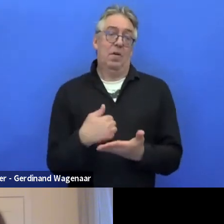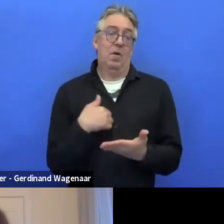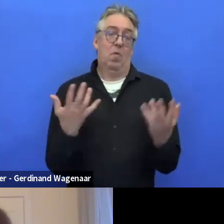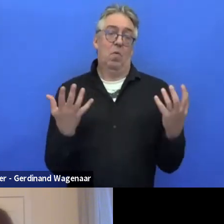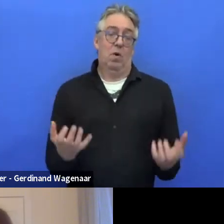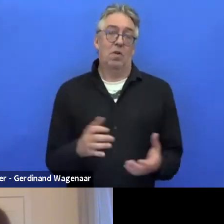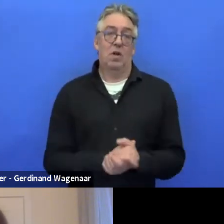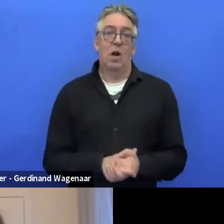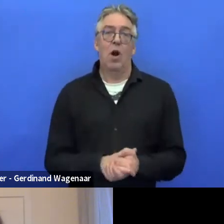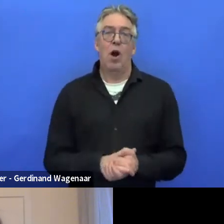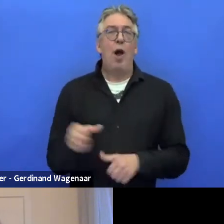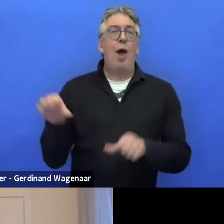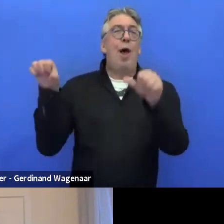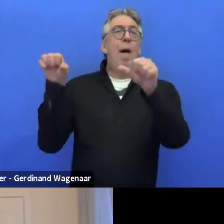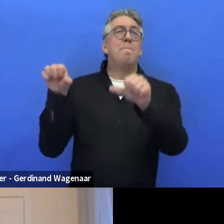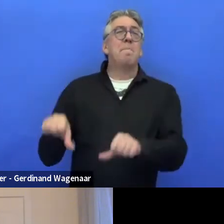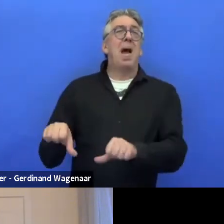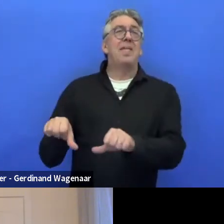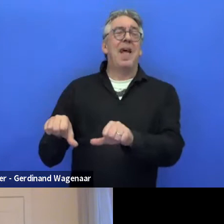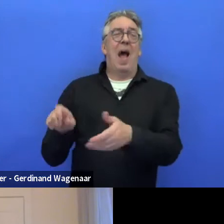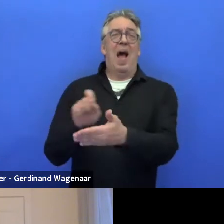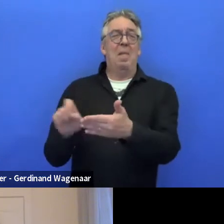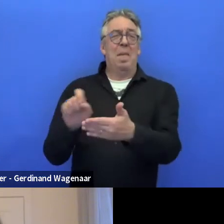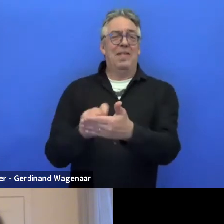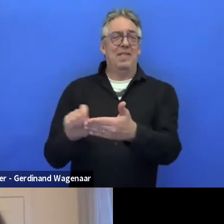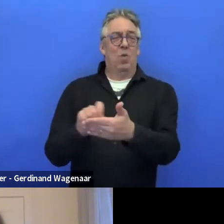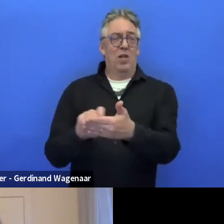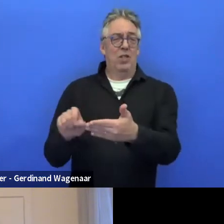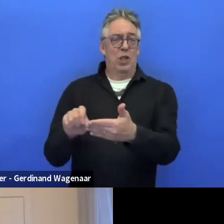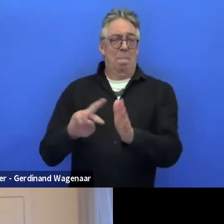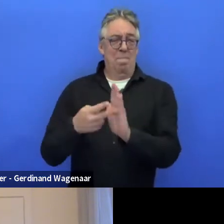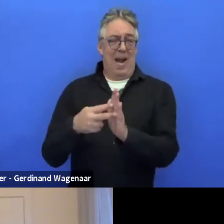we aren't looking to whether something is contrary to the law